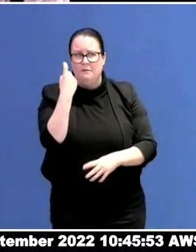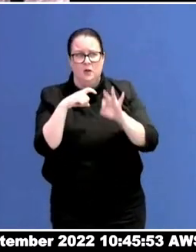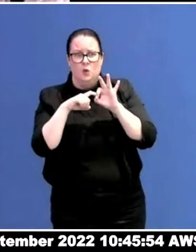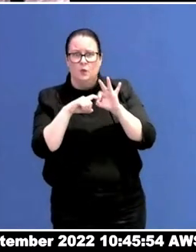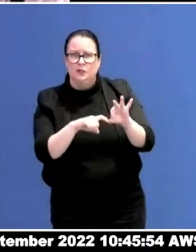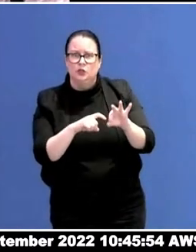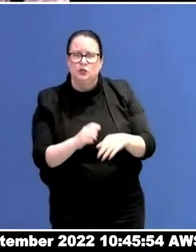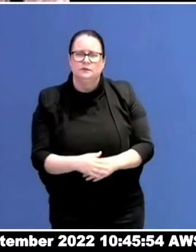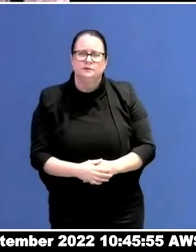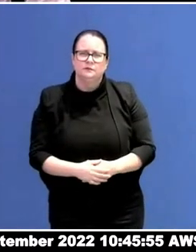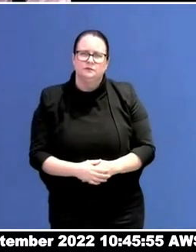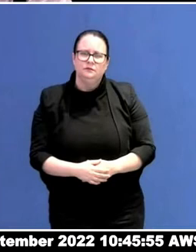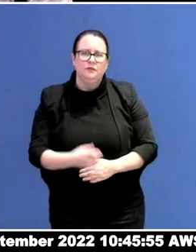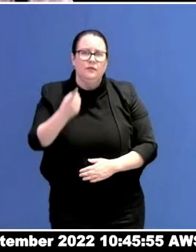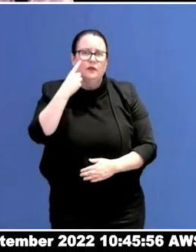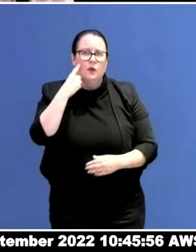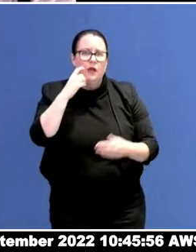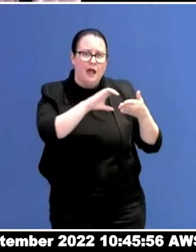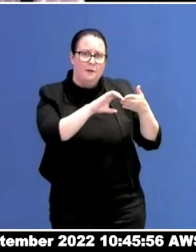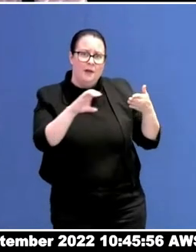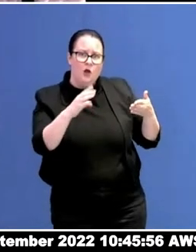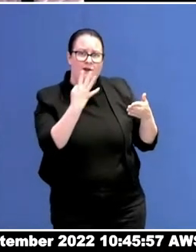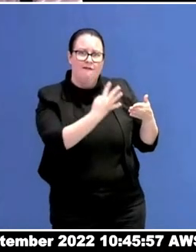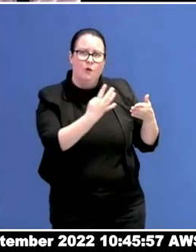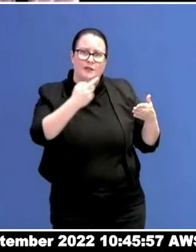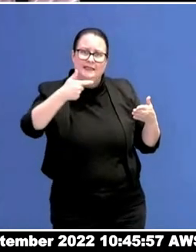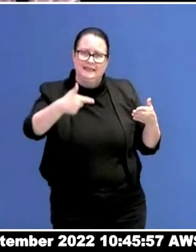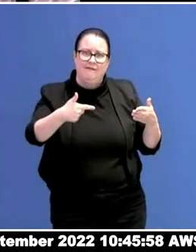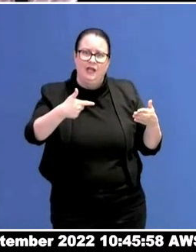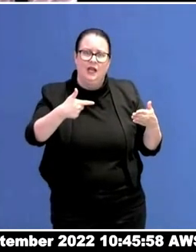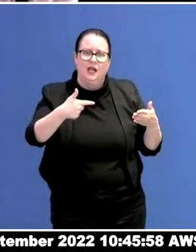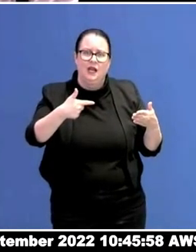Can I take you to paragraph 47 of your statement?